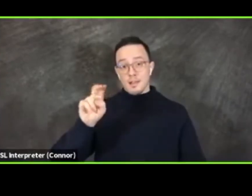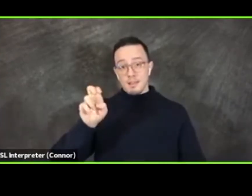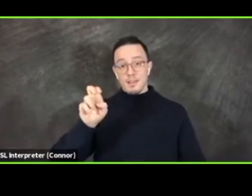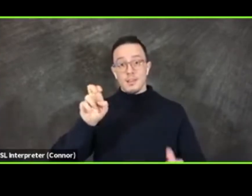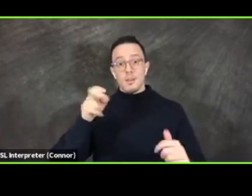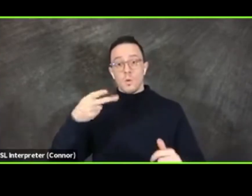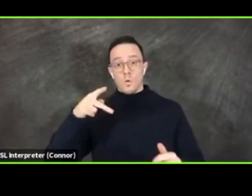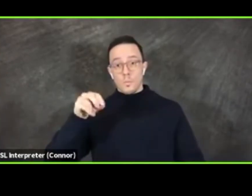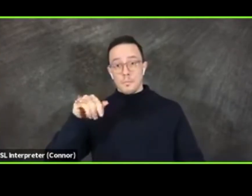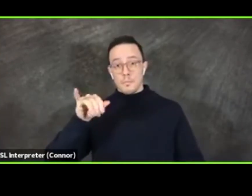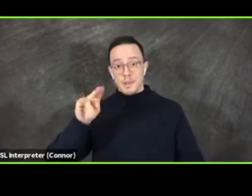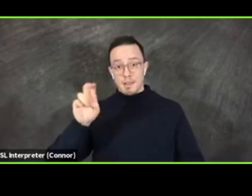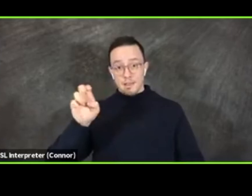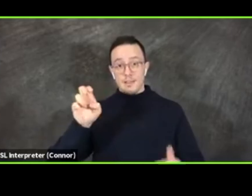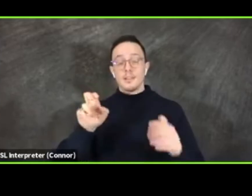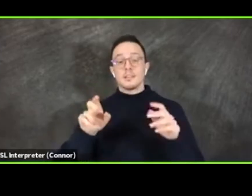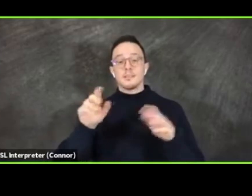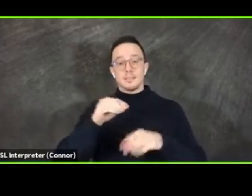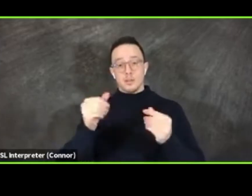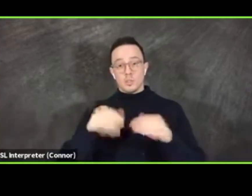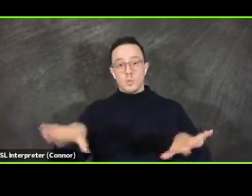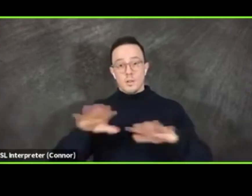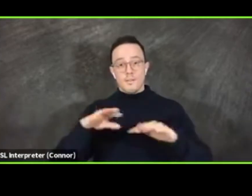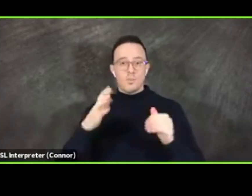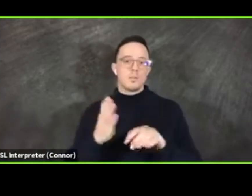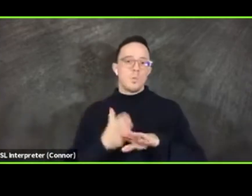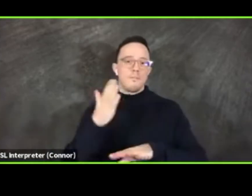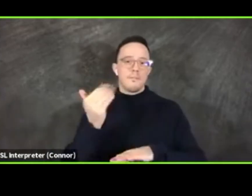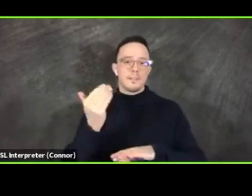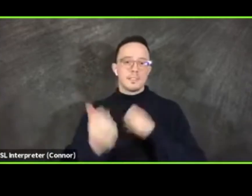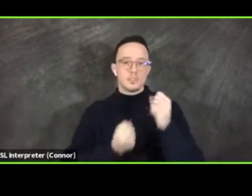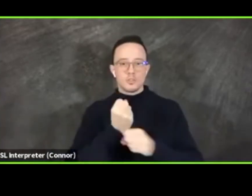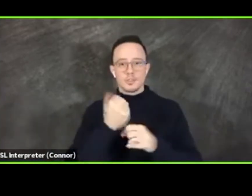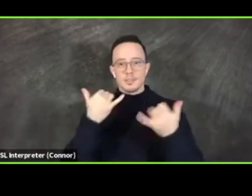IN YEARS PRIOR, DANCE/NYC HAS INCLUDED SITE-SPECIFIC HISTORICAL ACKNOWLEDGMENTS AS PART